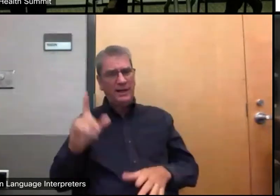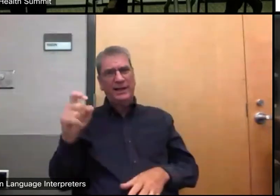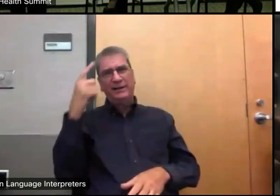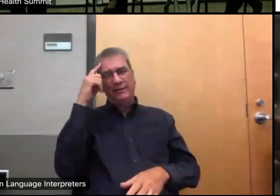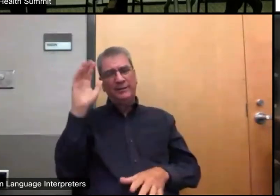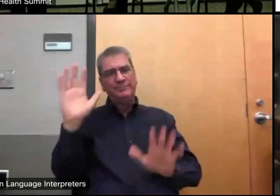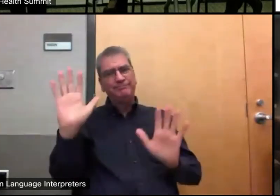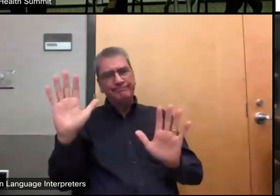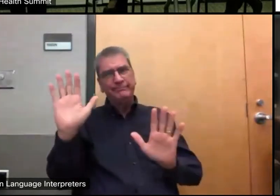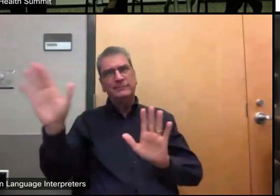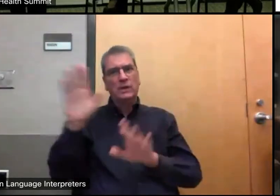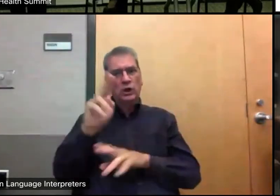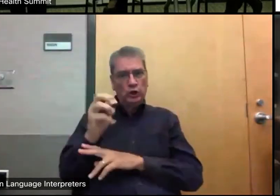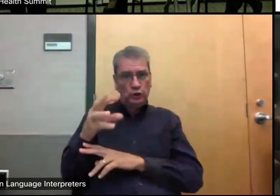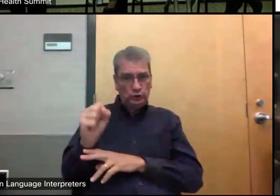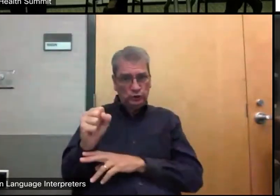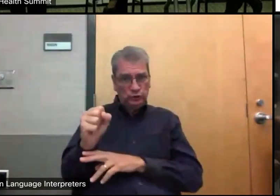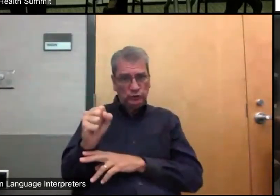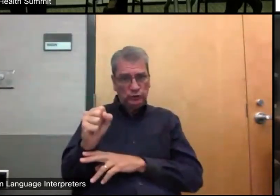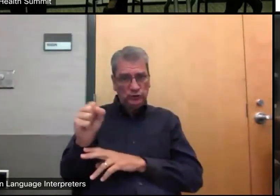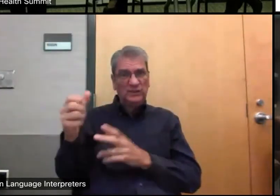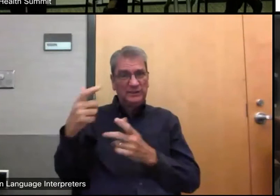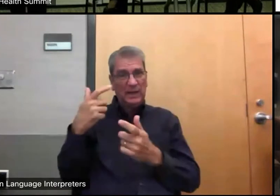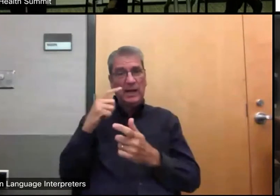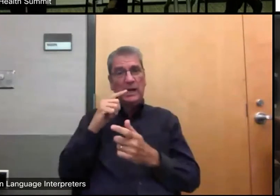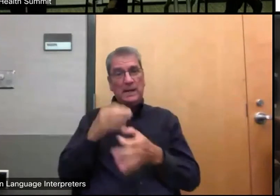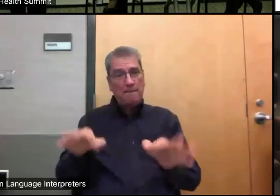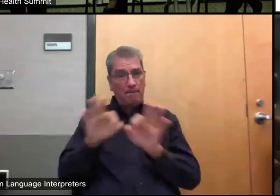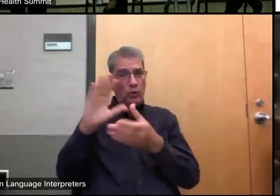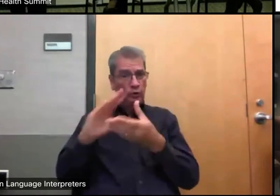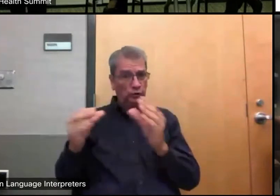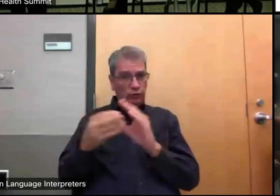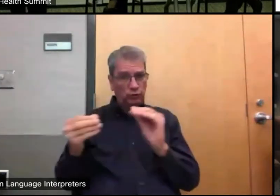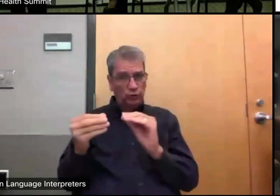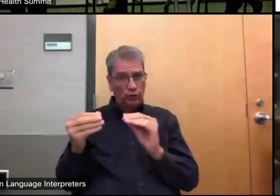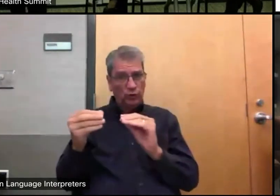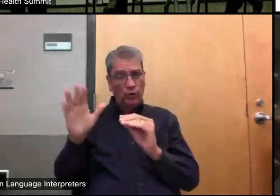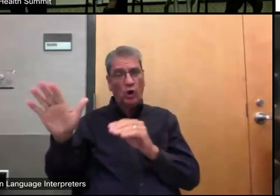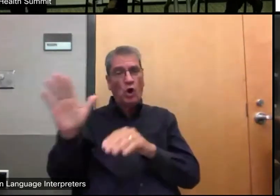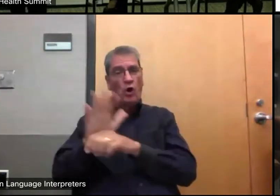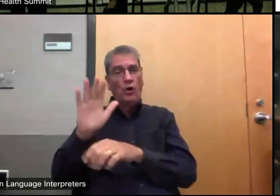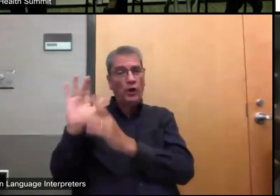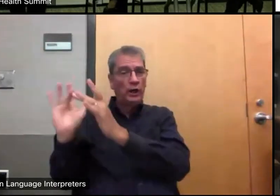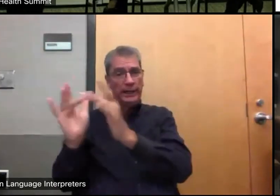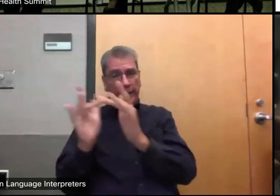media, when they have something significant, they're gonna put it out, not just, you know, put it on their website, or put it on the news at night. But there's gonna be a breaking